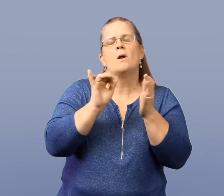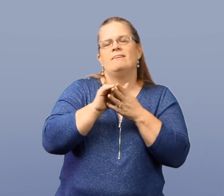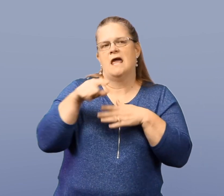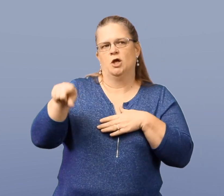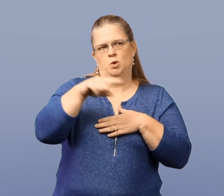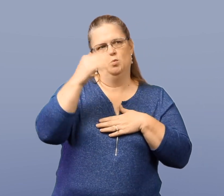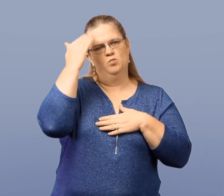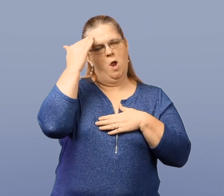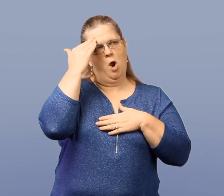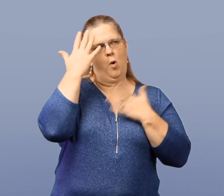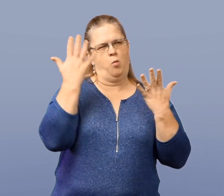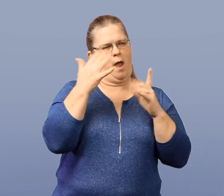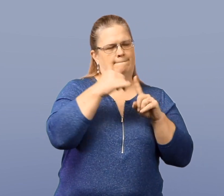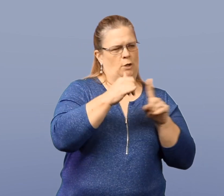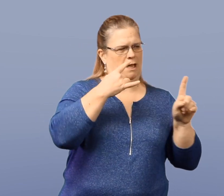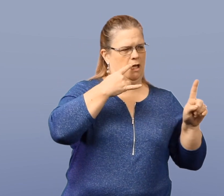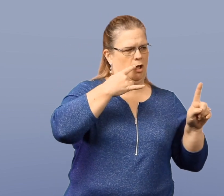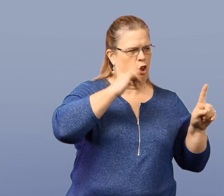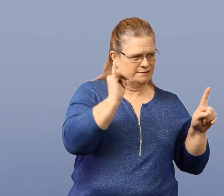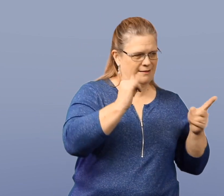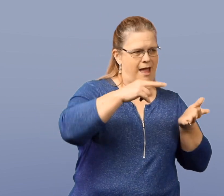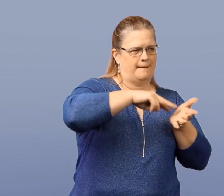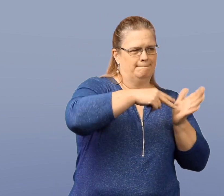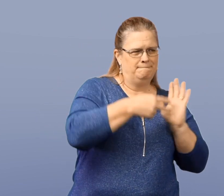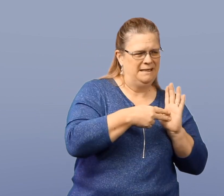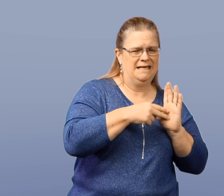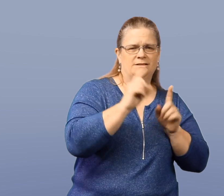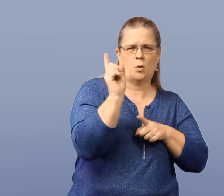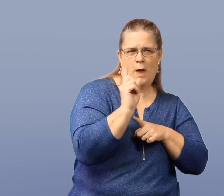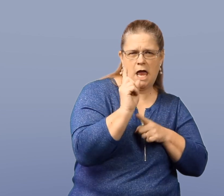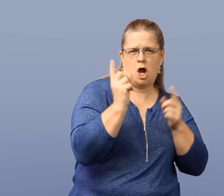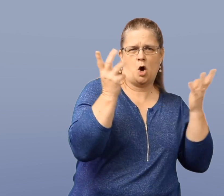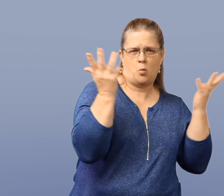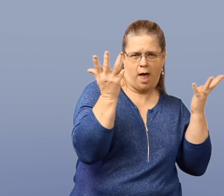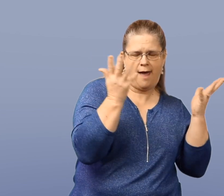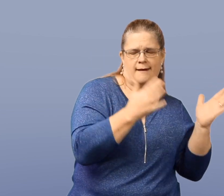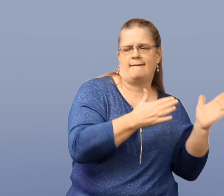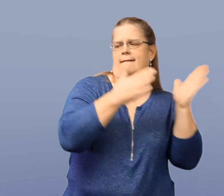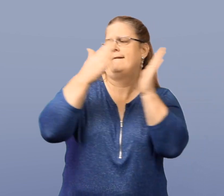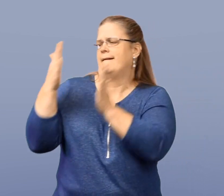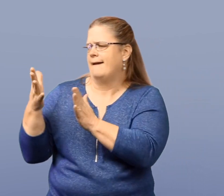It is important that districts are aware of the factors surrounding bullying as well